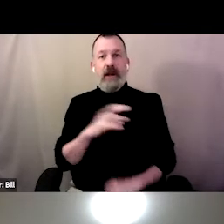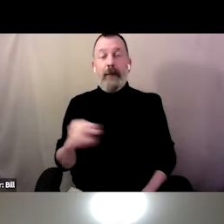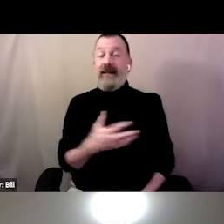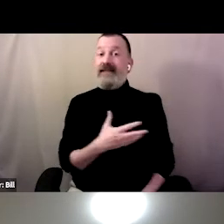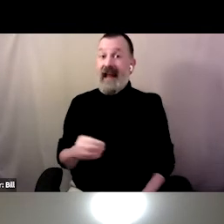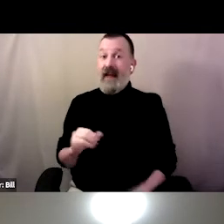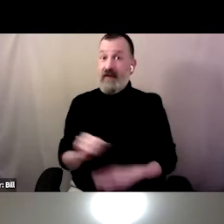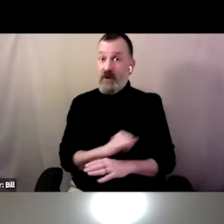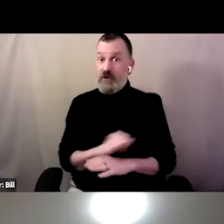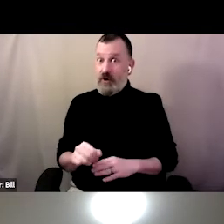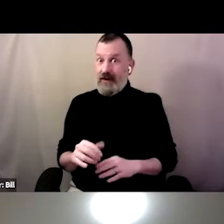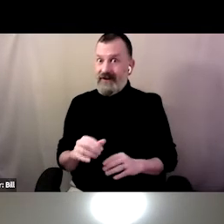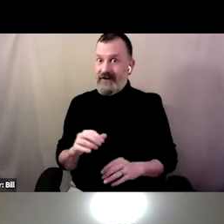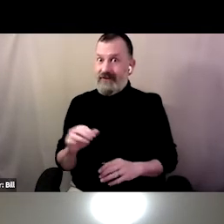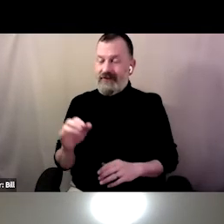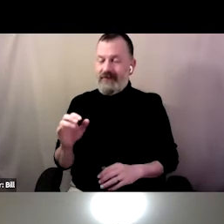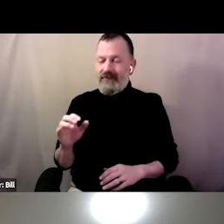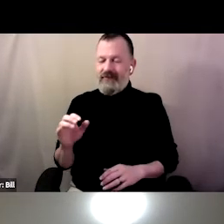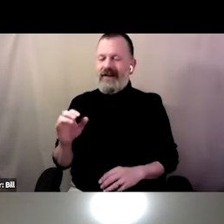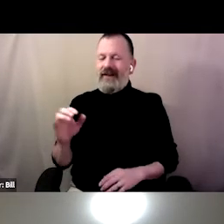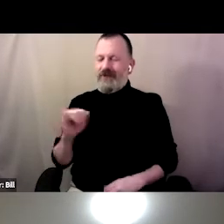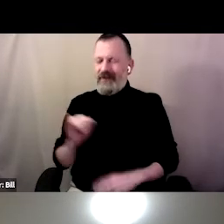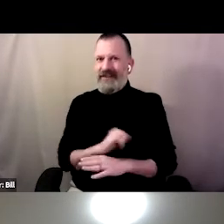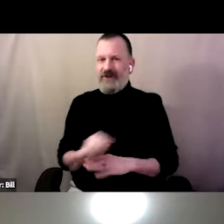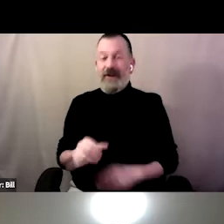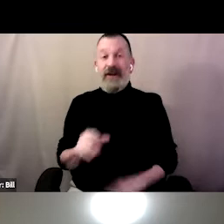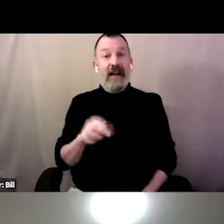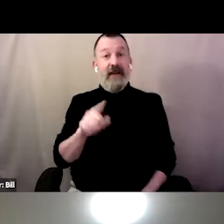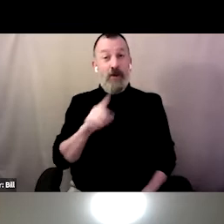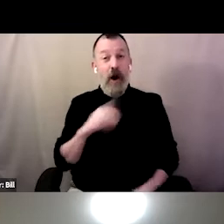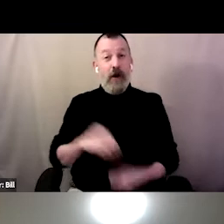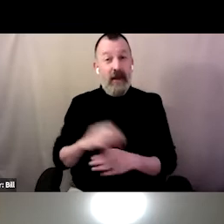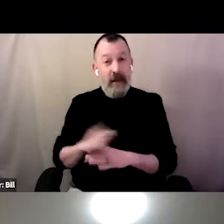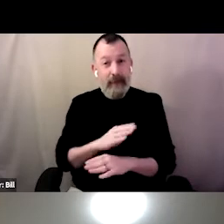CalebBarlow: That if you're in the business of moving money or helping to move money